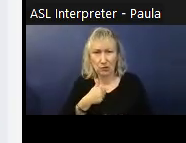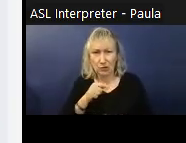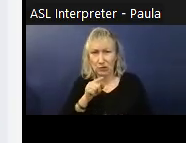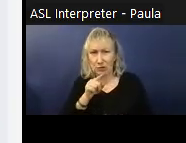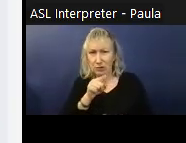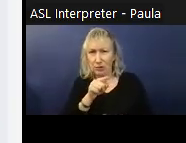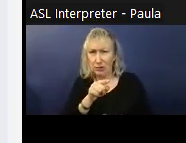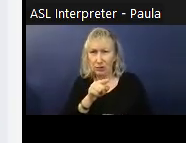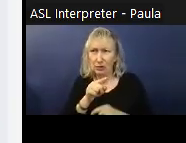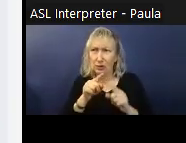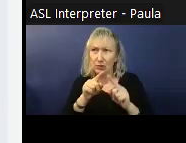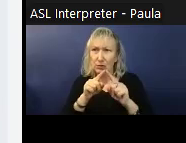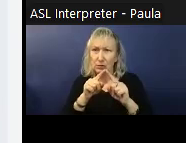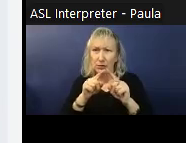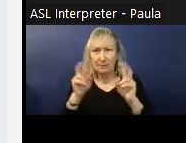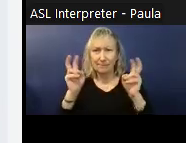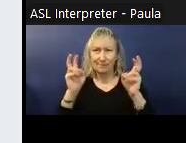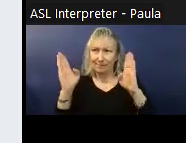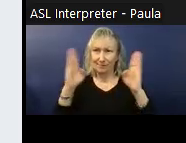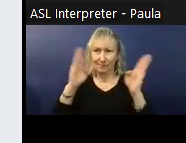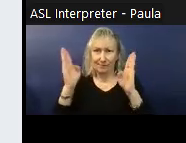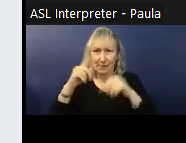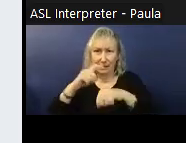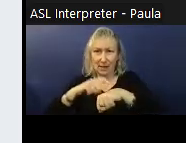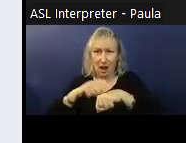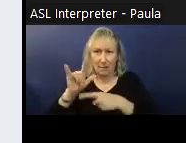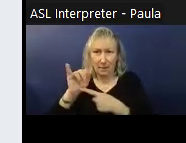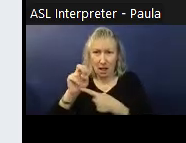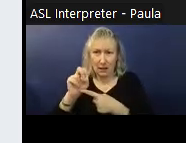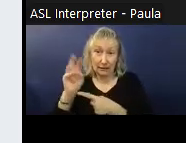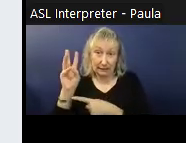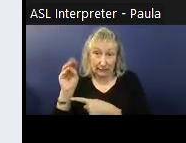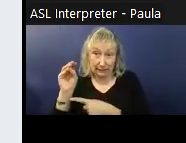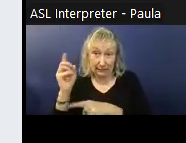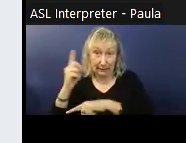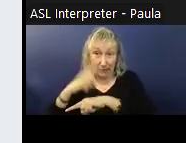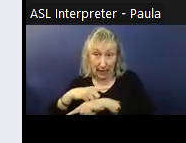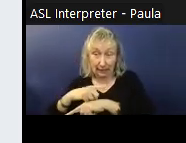So we have like this timeline of 60 business days for APS to complete the